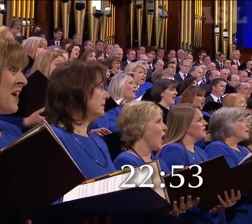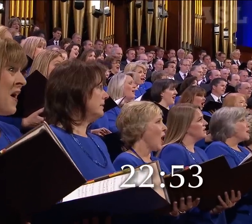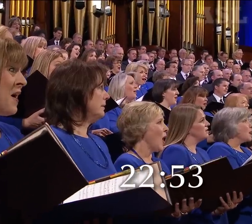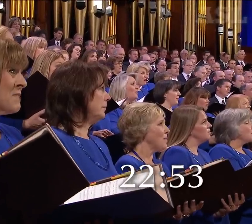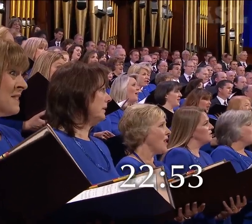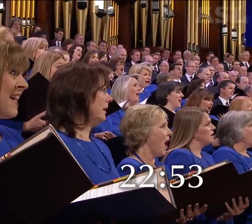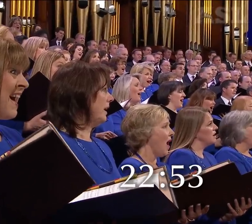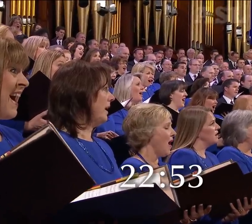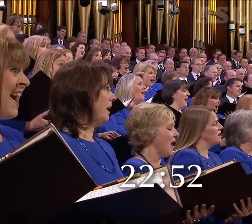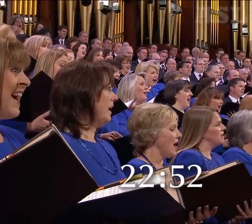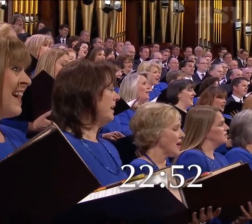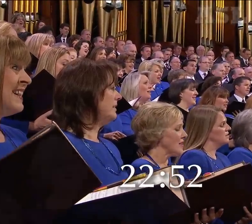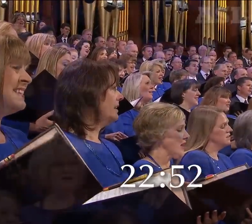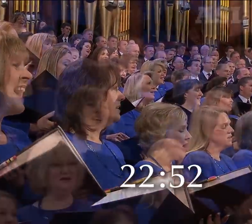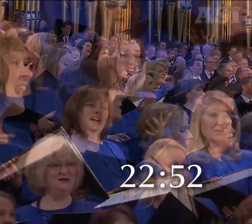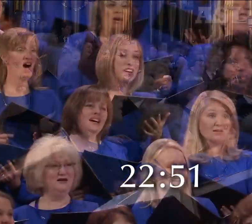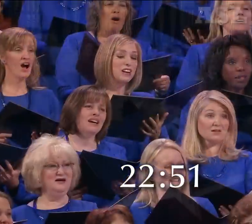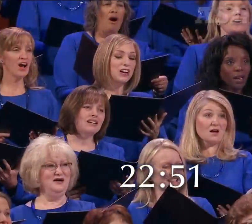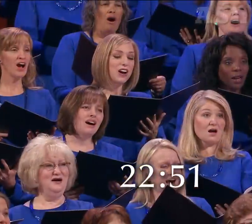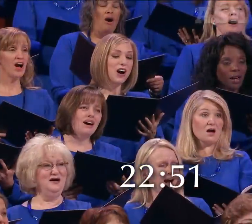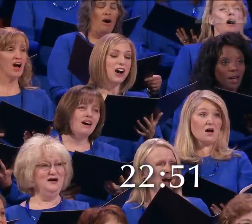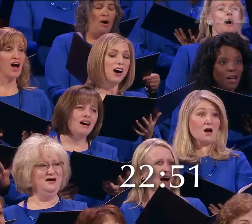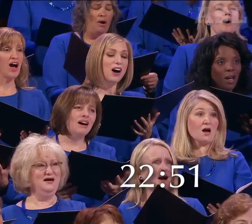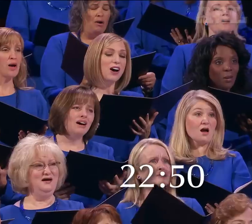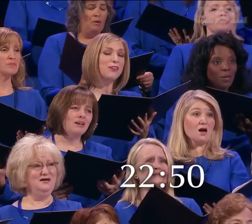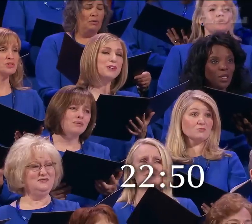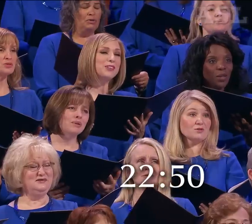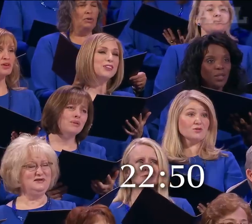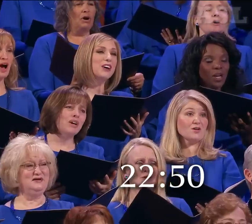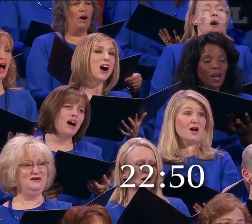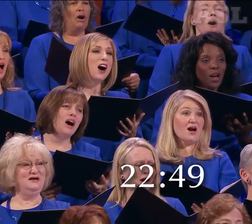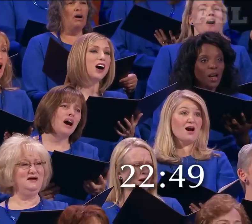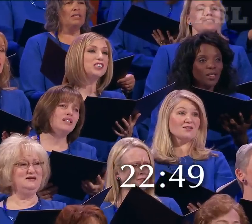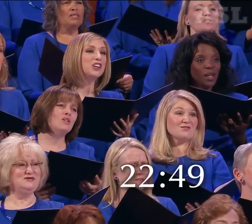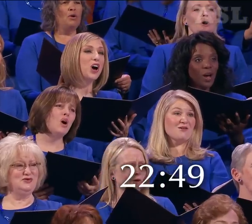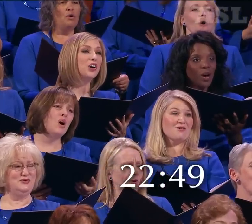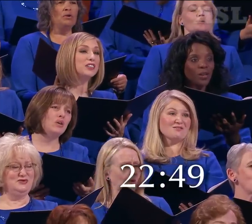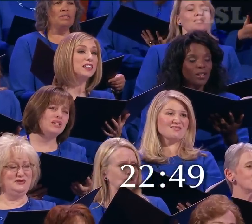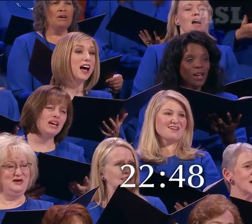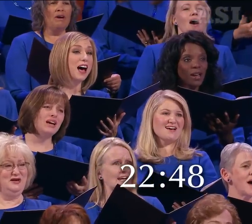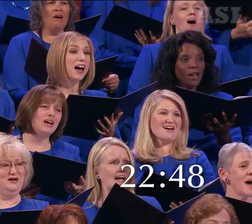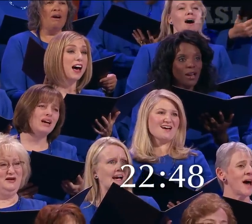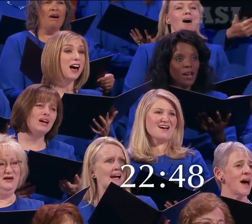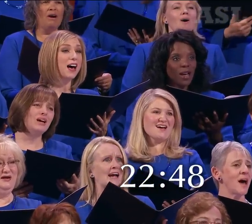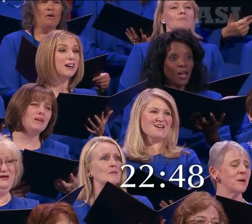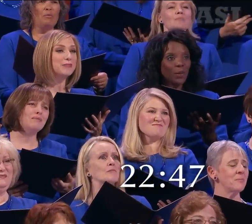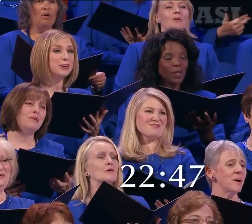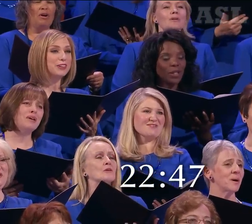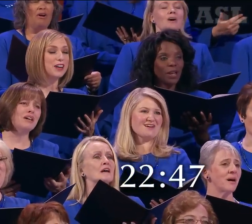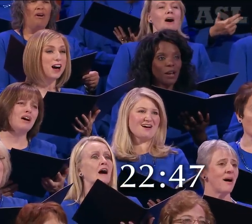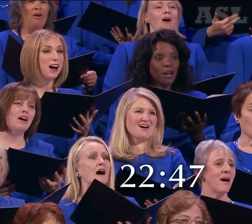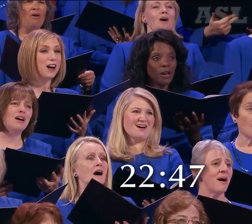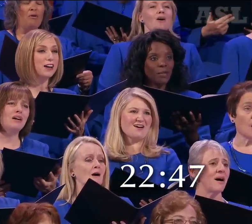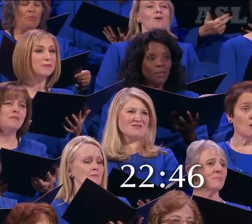THIS IS THE ENGLISH CLOSED CAPTION CHANNEL OF THE CHURCH OF JESUS CHRIST OF LATTER-DAY SAINTS.